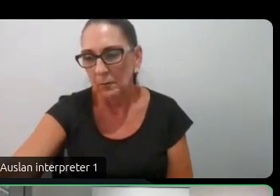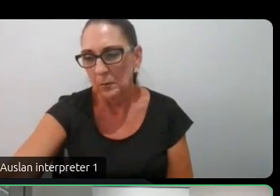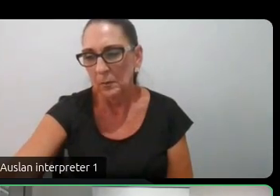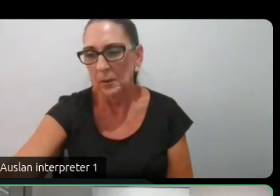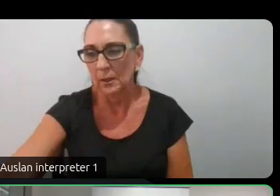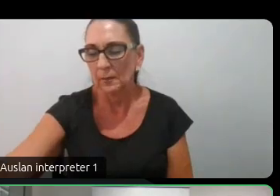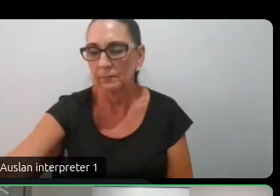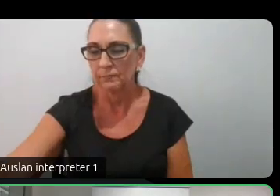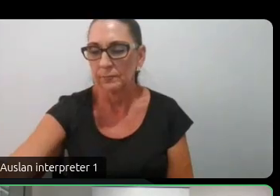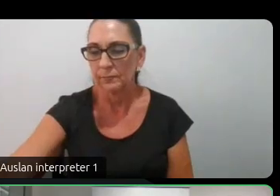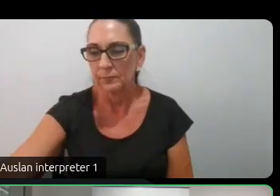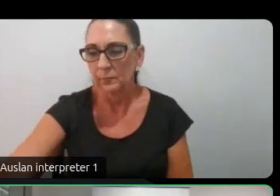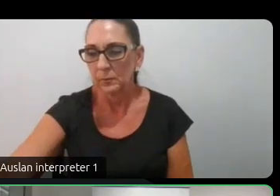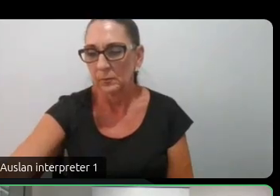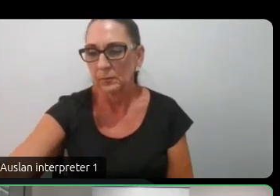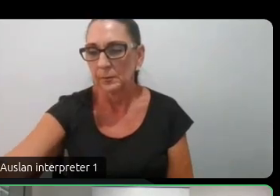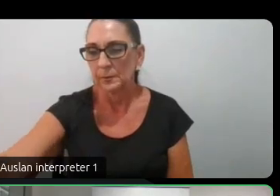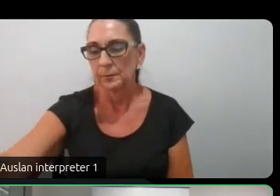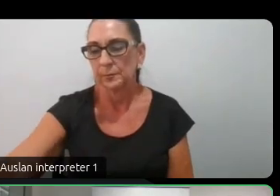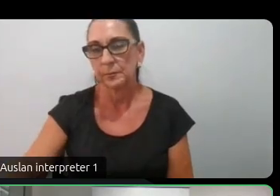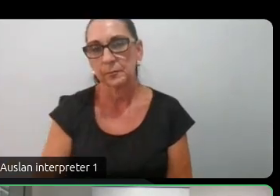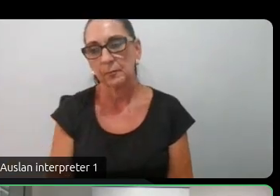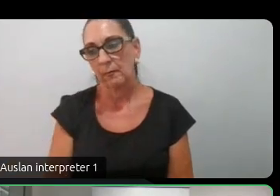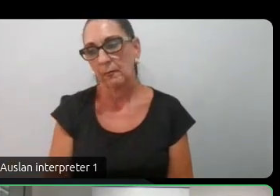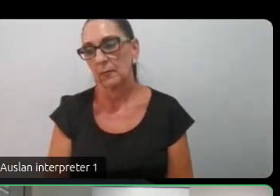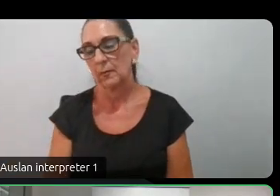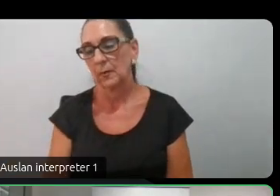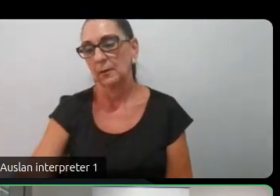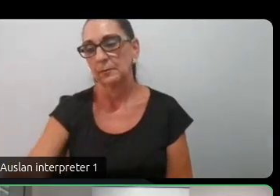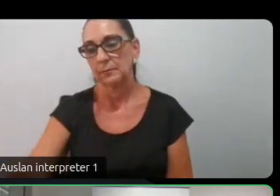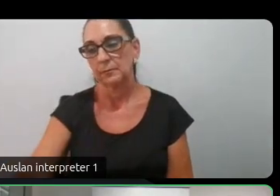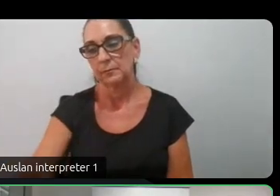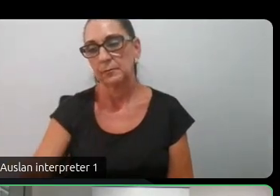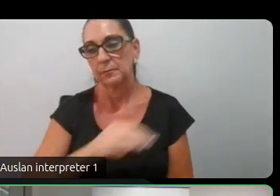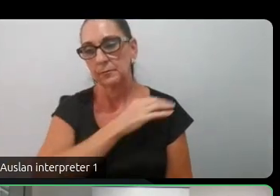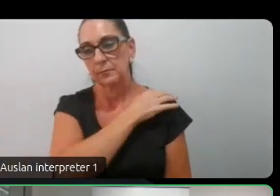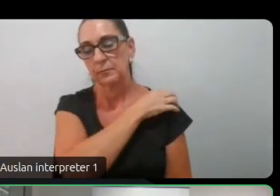workers and social workers are about 16%. And great to also have some allied health providers